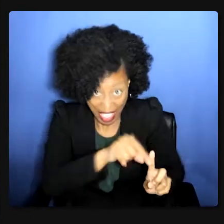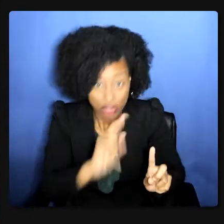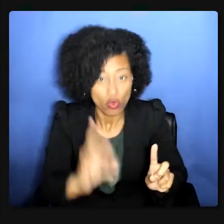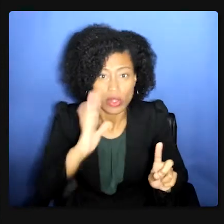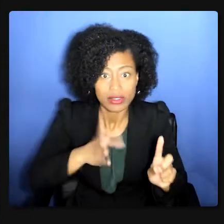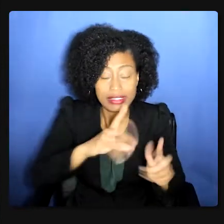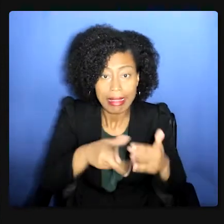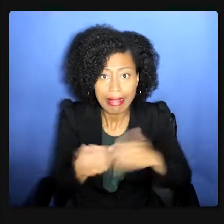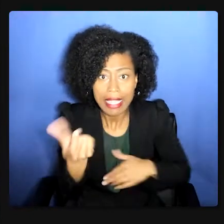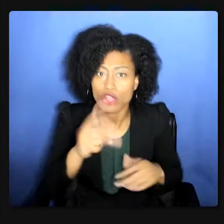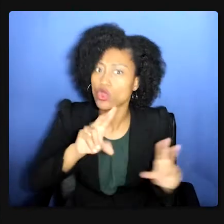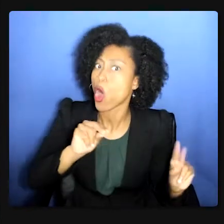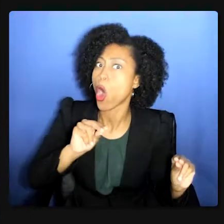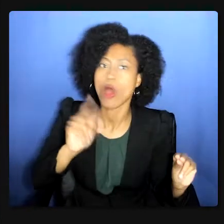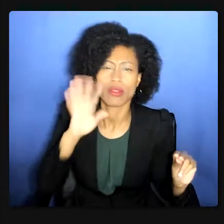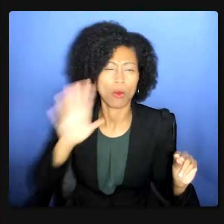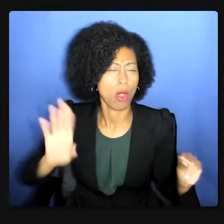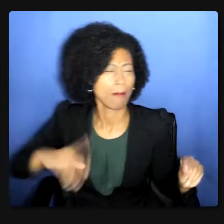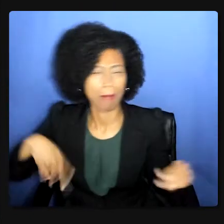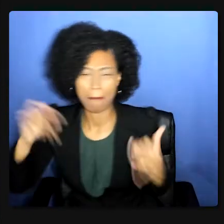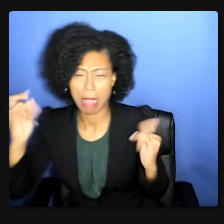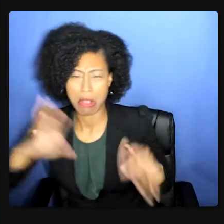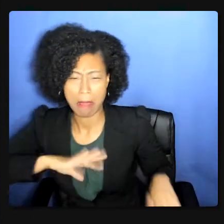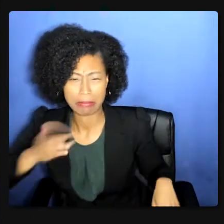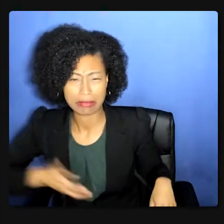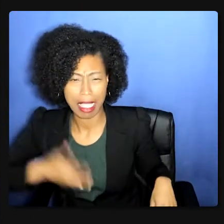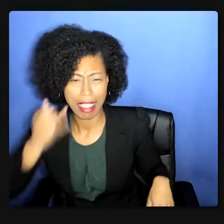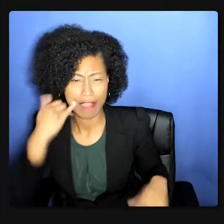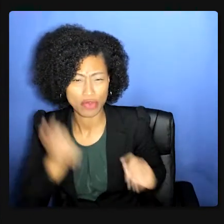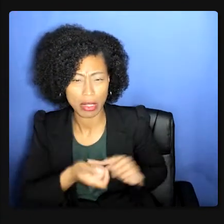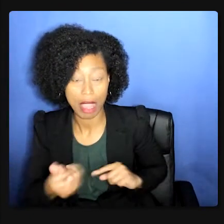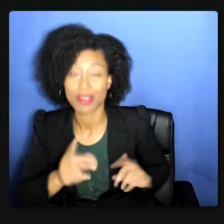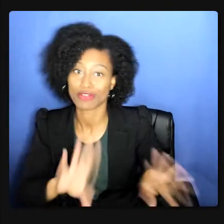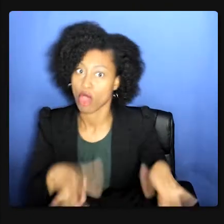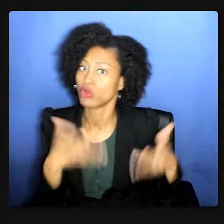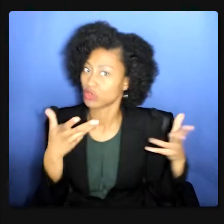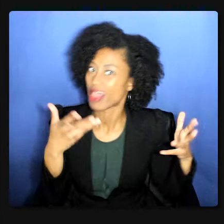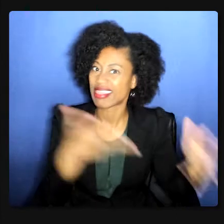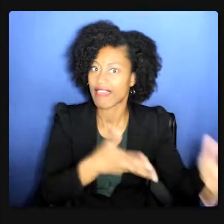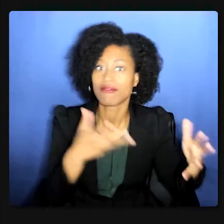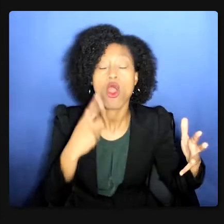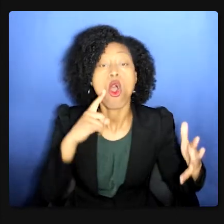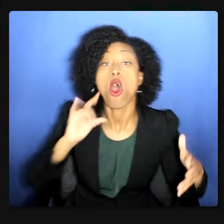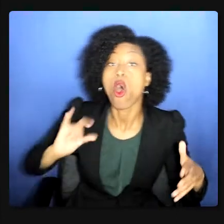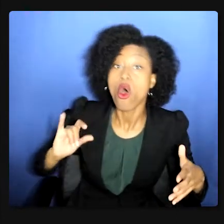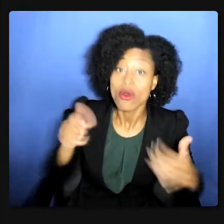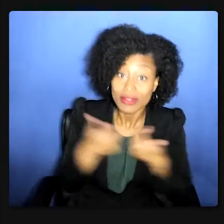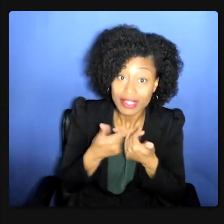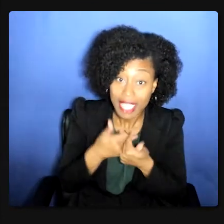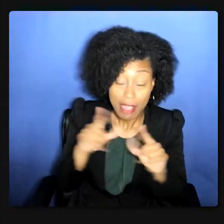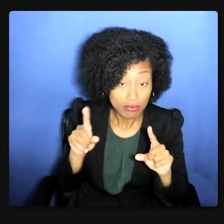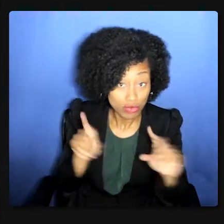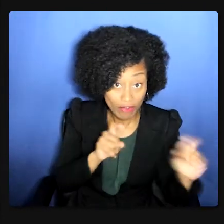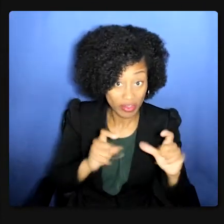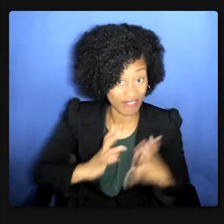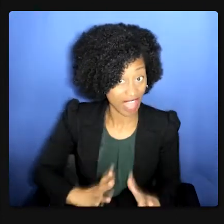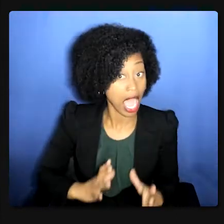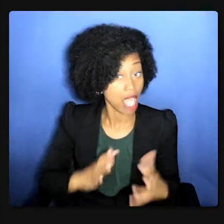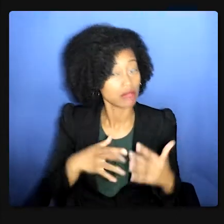'Cause if that happens, then the players will not be happy. They would get upset. Yeah, Yeah. [Amie] So game servers are OK to go down since there's no players connected, though, right?